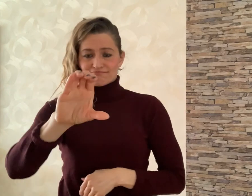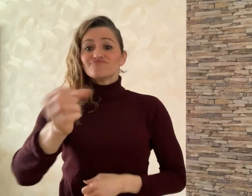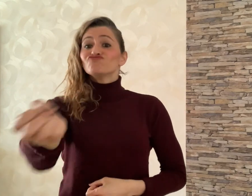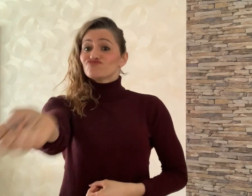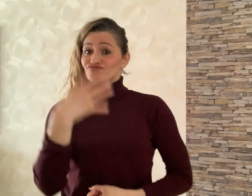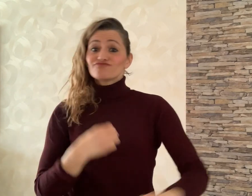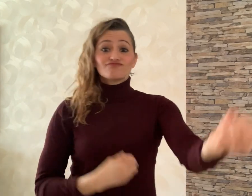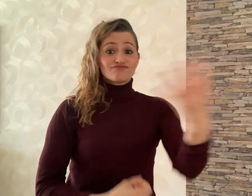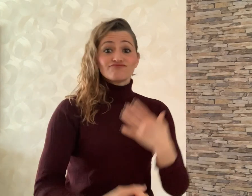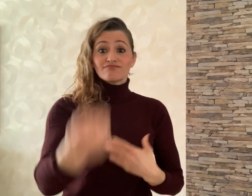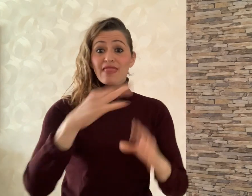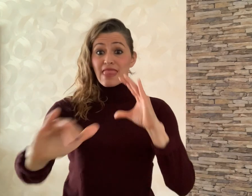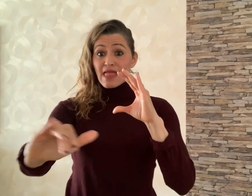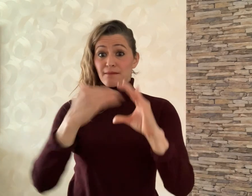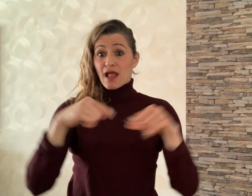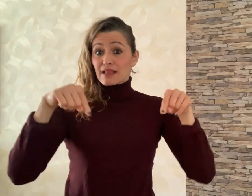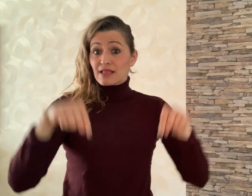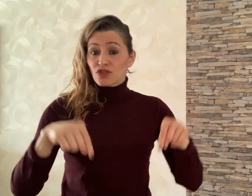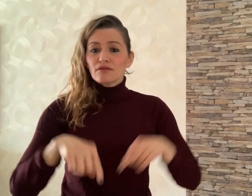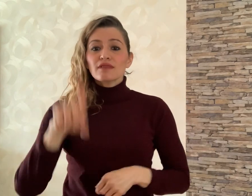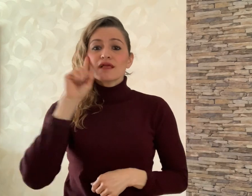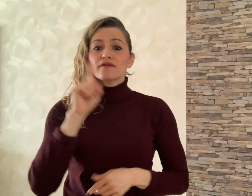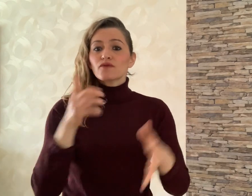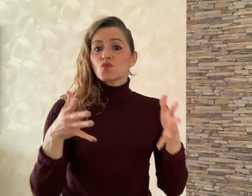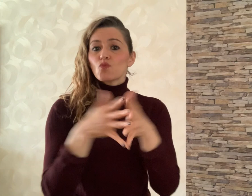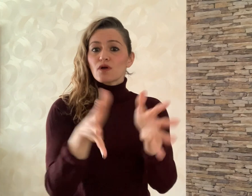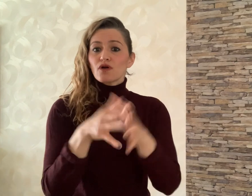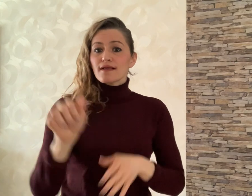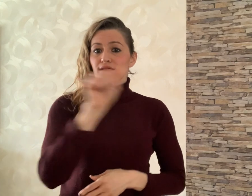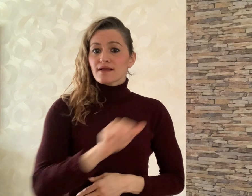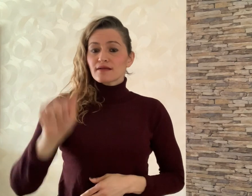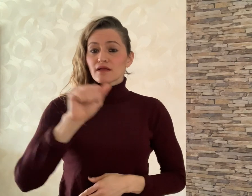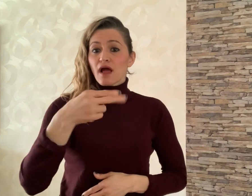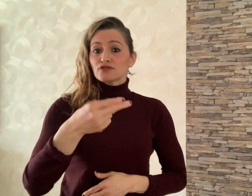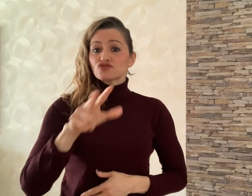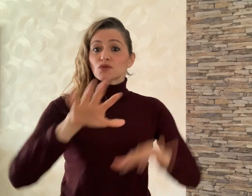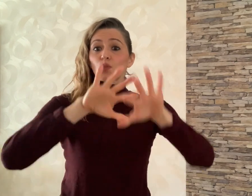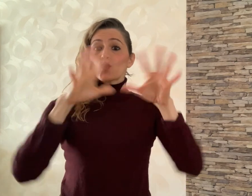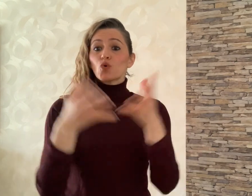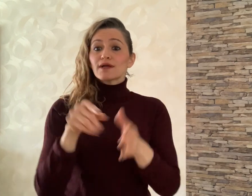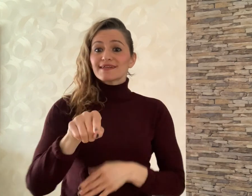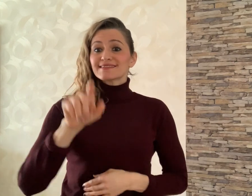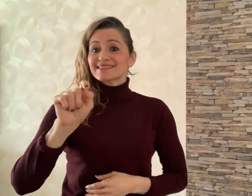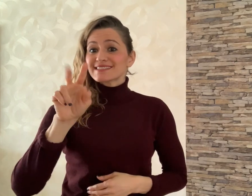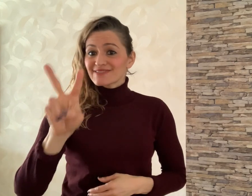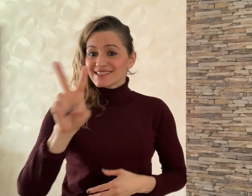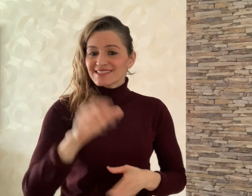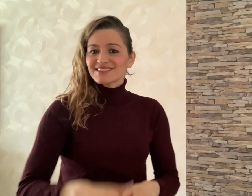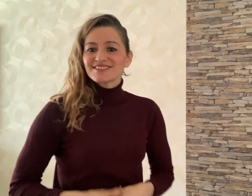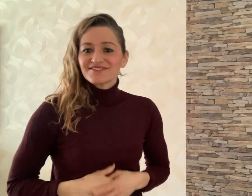in landscape format to deafwire@h3world.tv